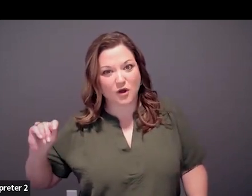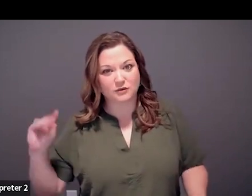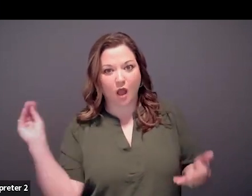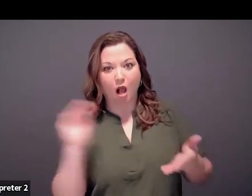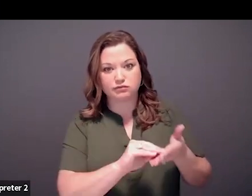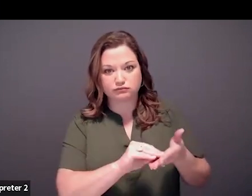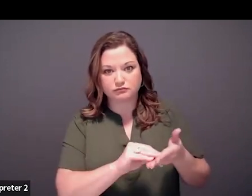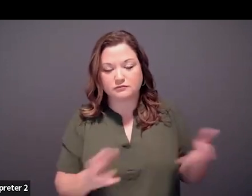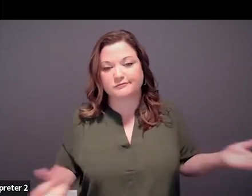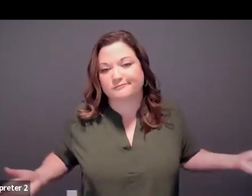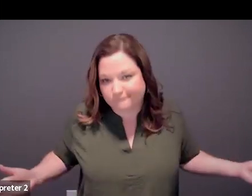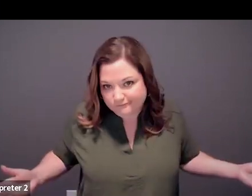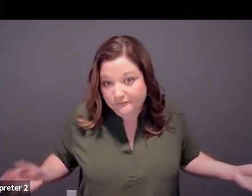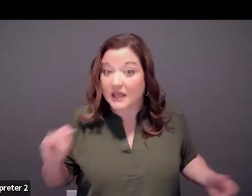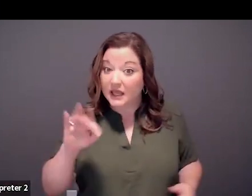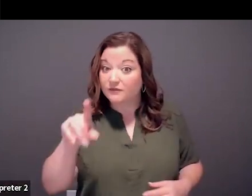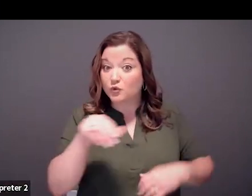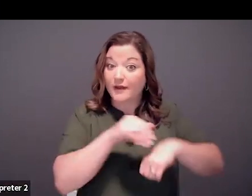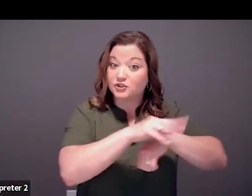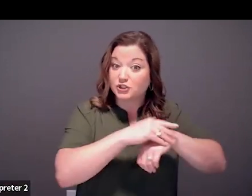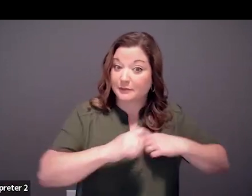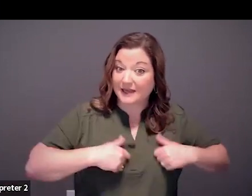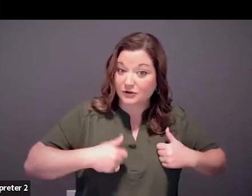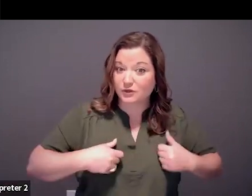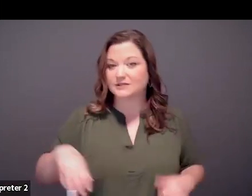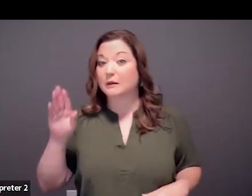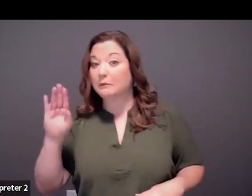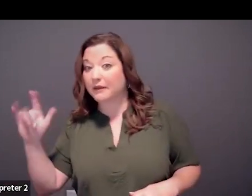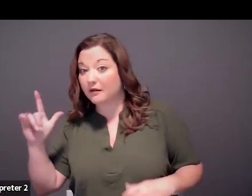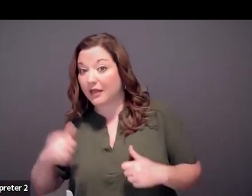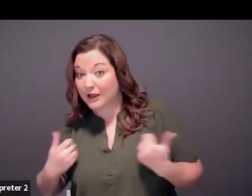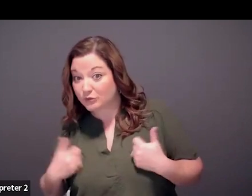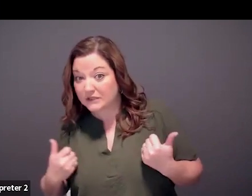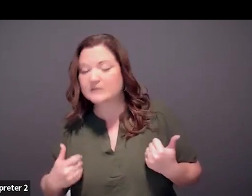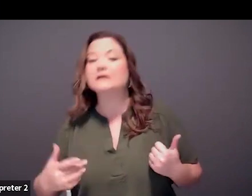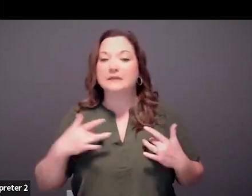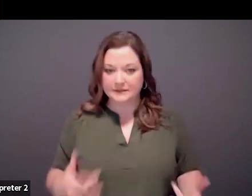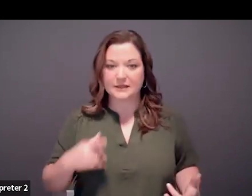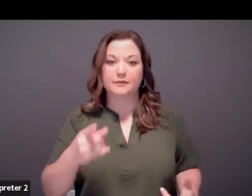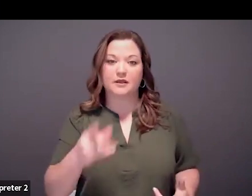Now, if you've got a shipping and a billing address, typically you would put the autocompletes